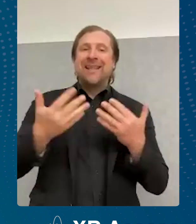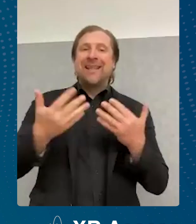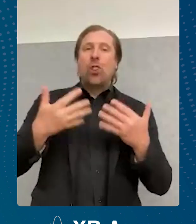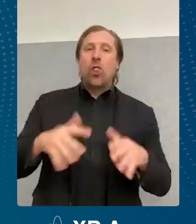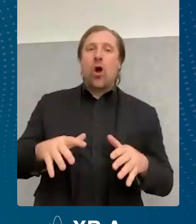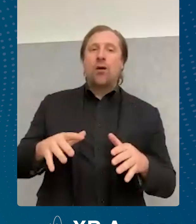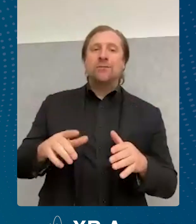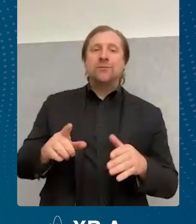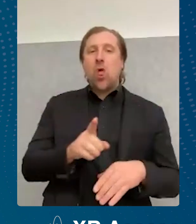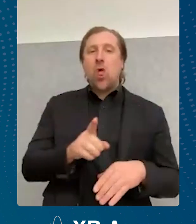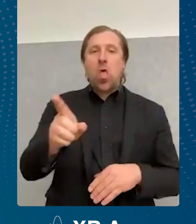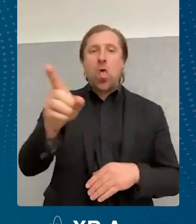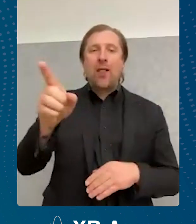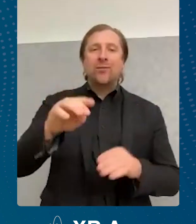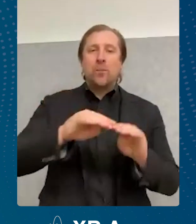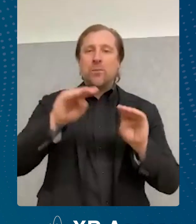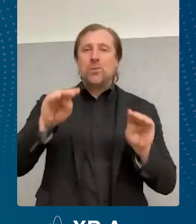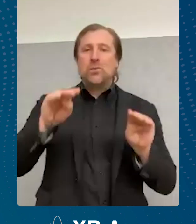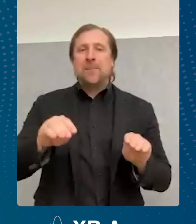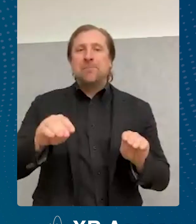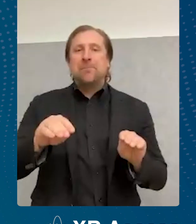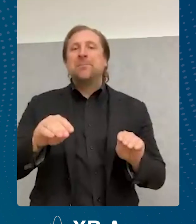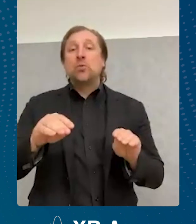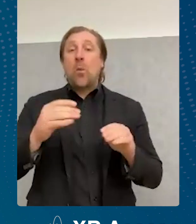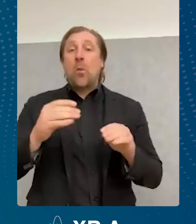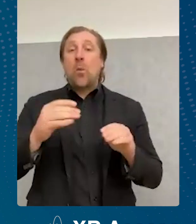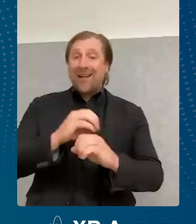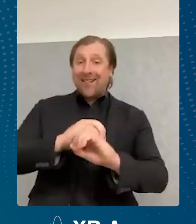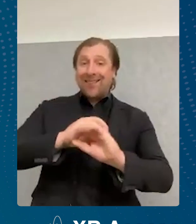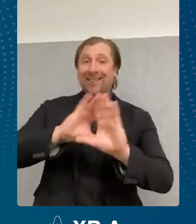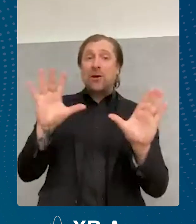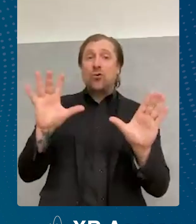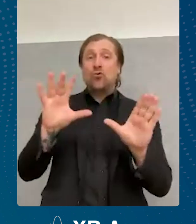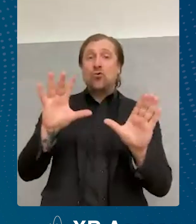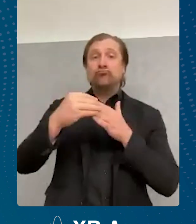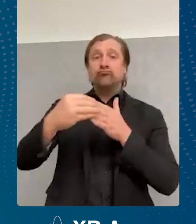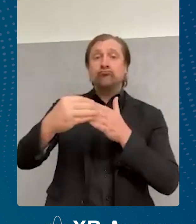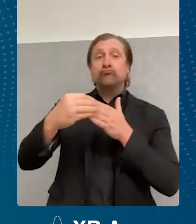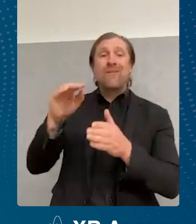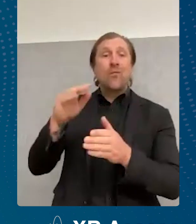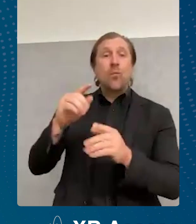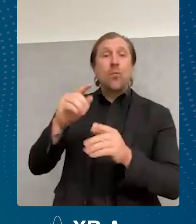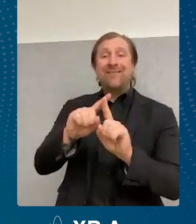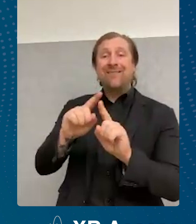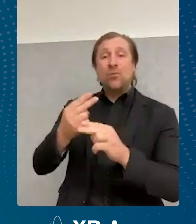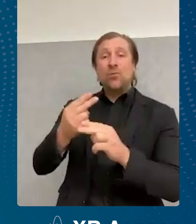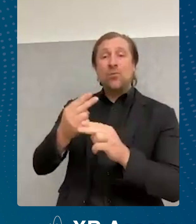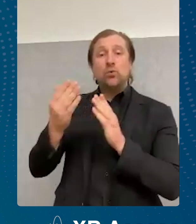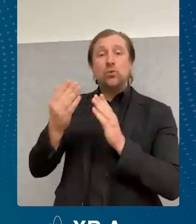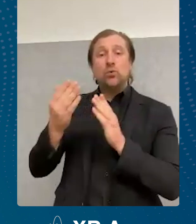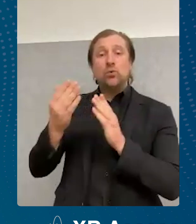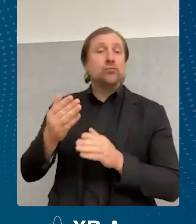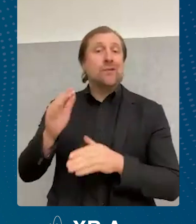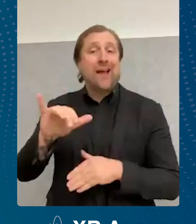So I really try to give a clear guidance for all my users in the experience.